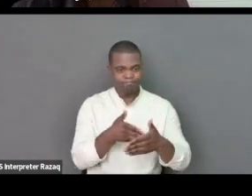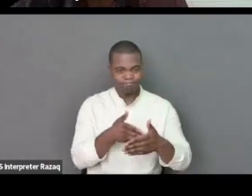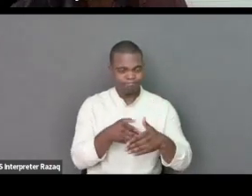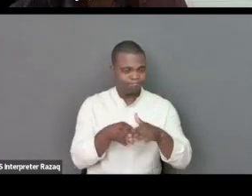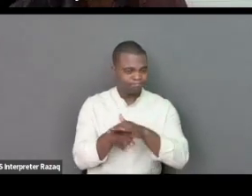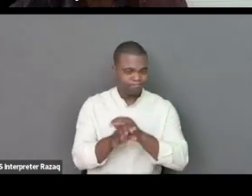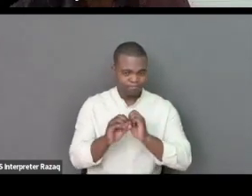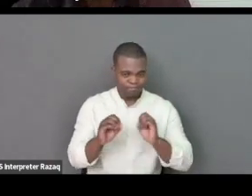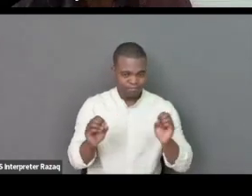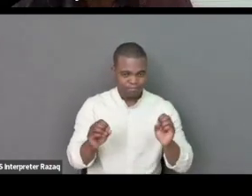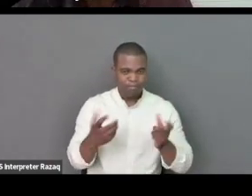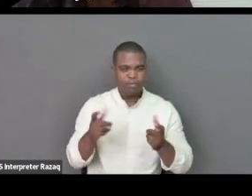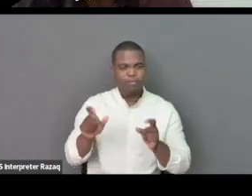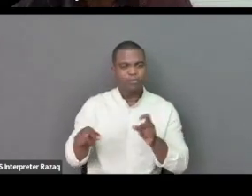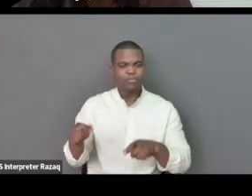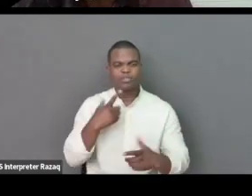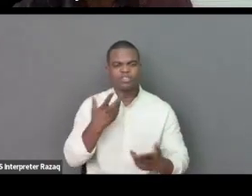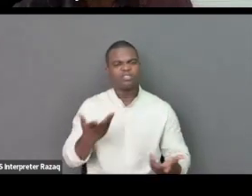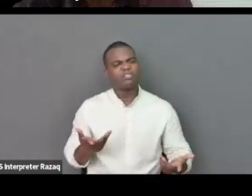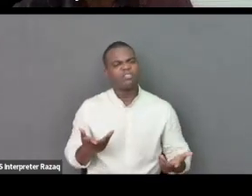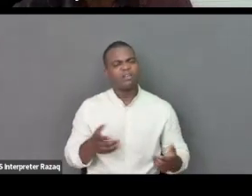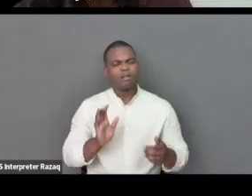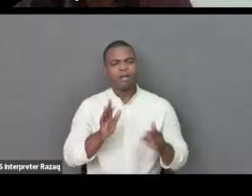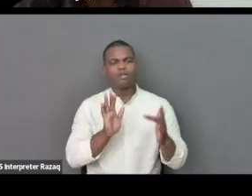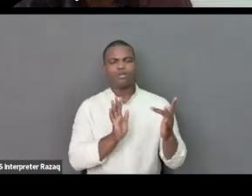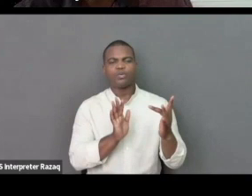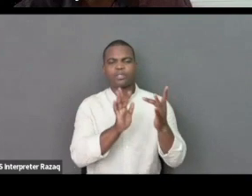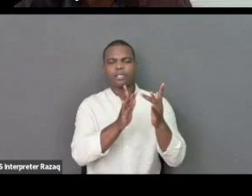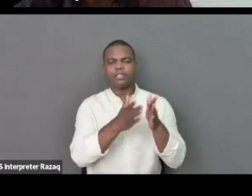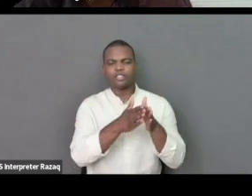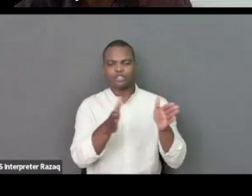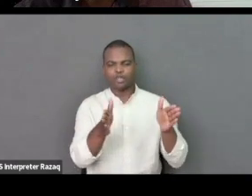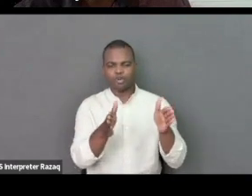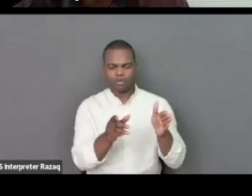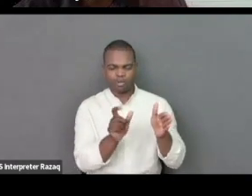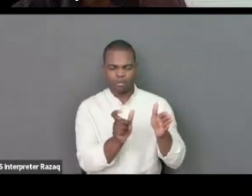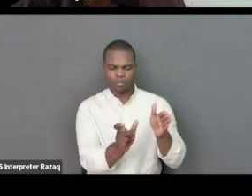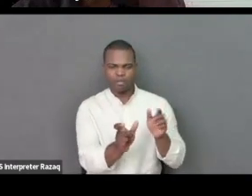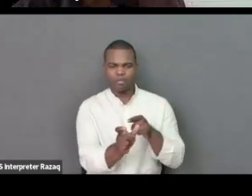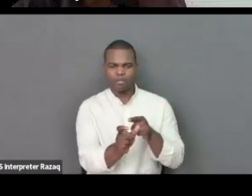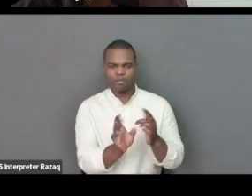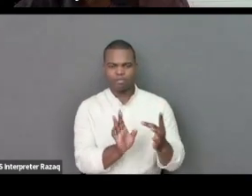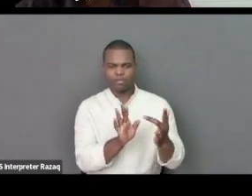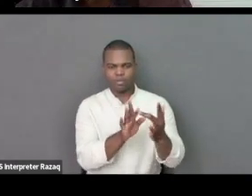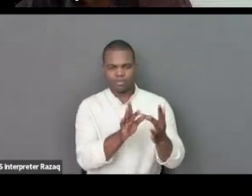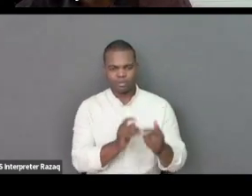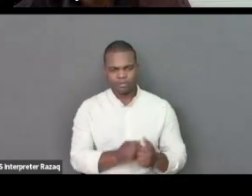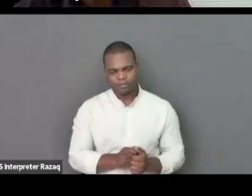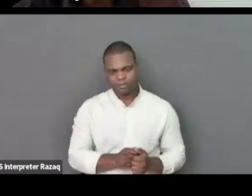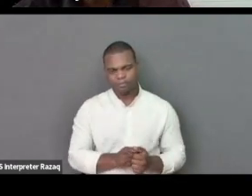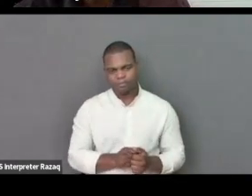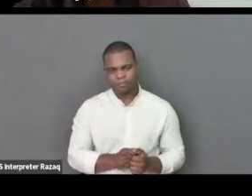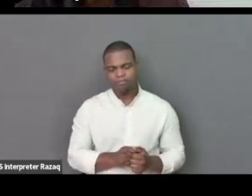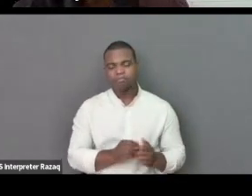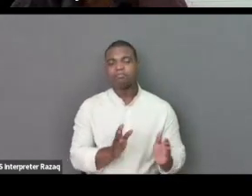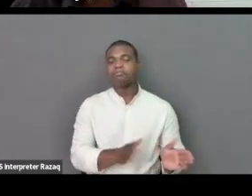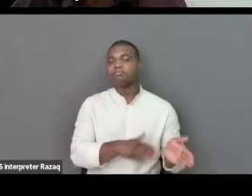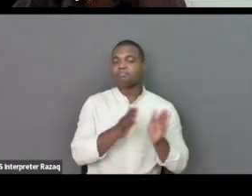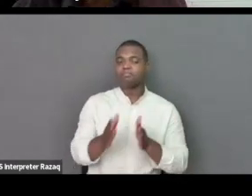And the third part of understanding feedback is to explain to the user what are the